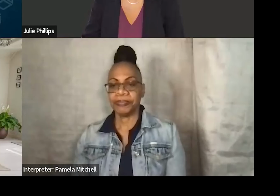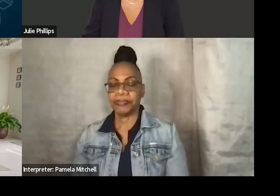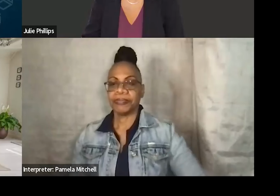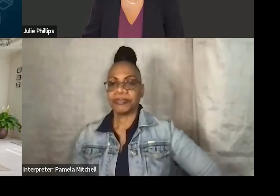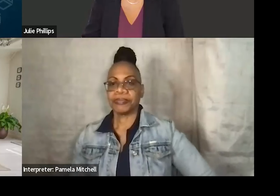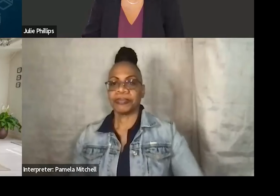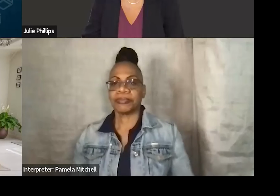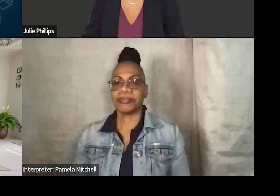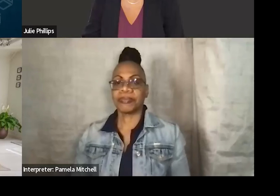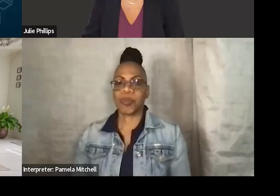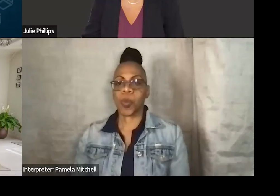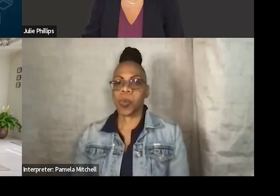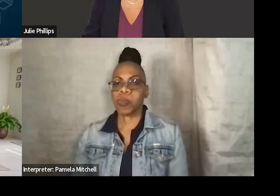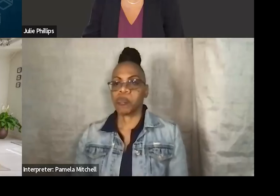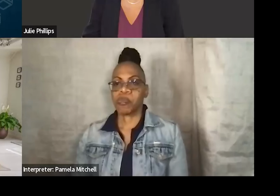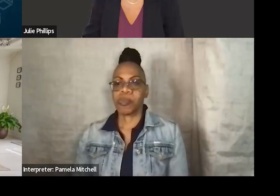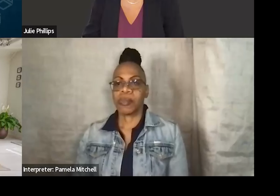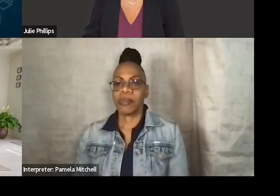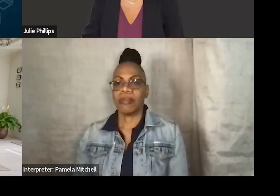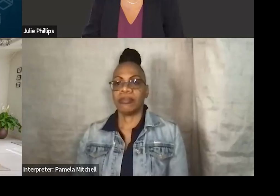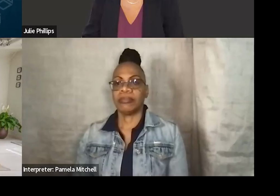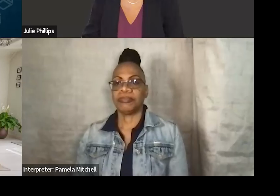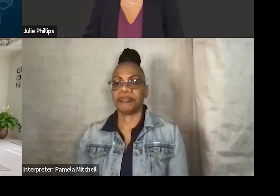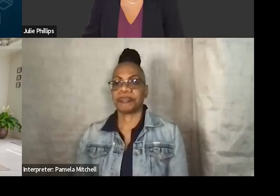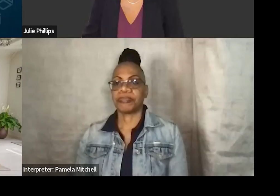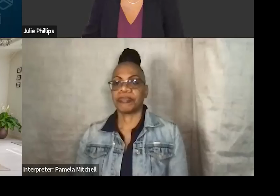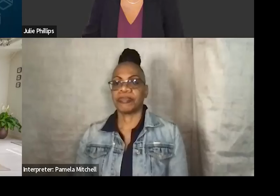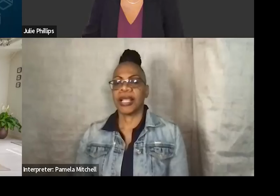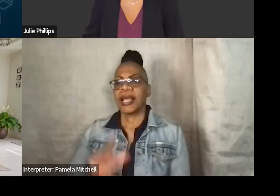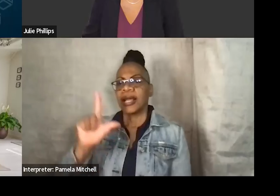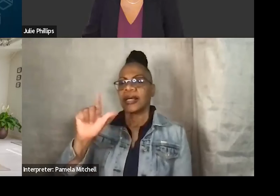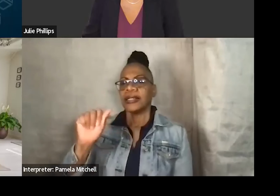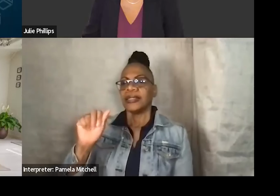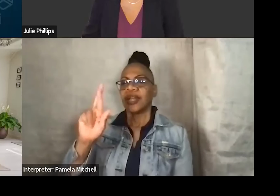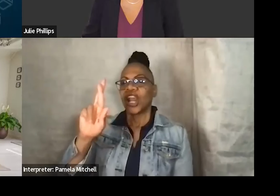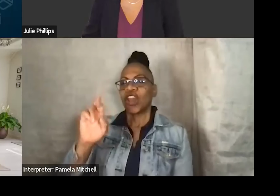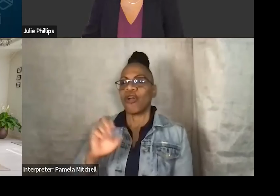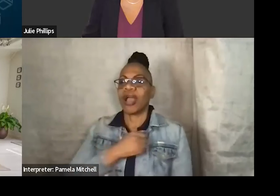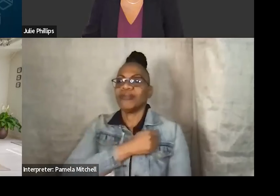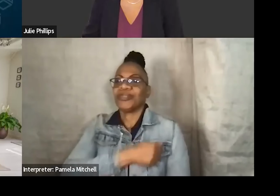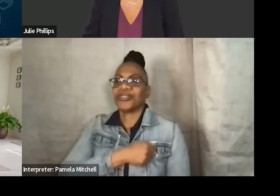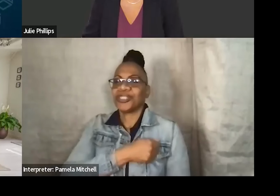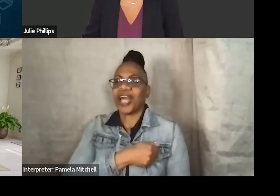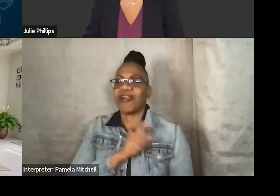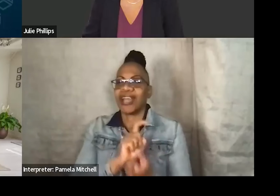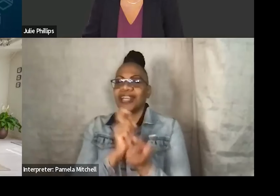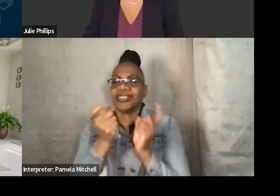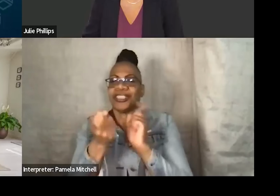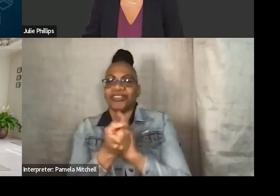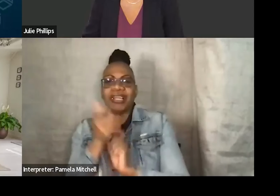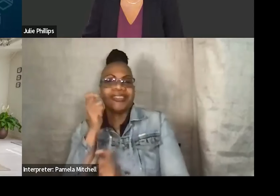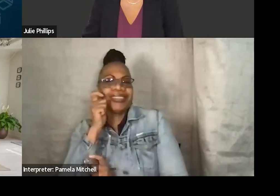For anyone that would like to. [Laurie] Yeah, this is Laurie. Sorry, I had to switch to my cell phone, 'cause I had trouble with my computer.